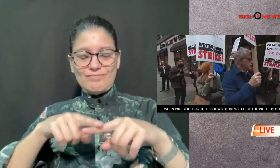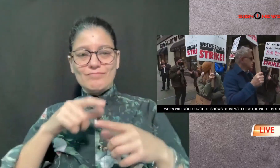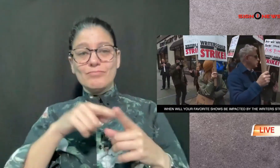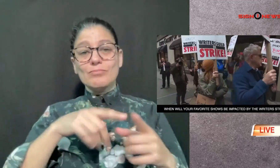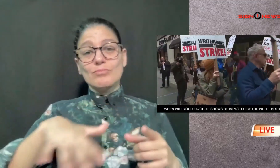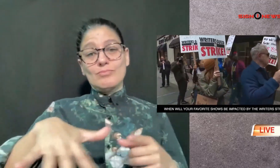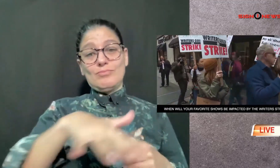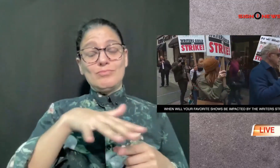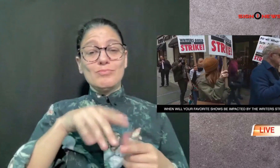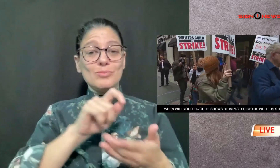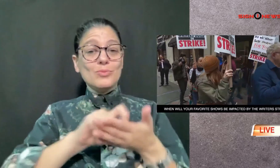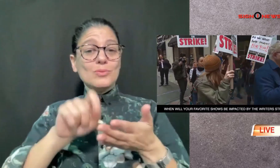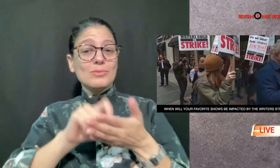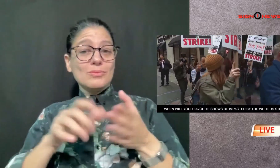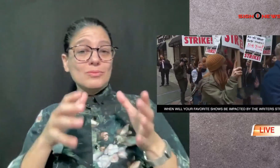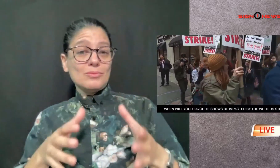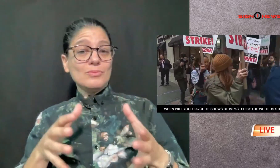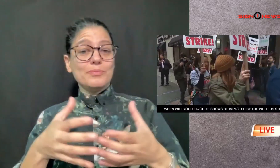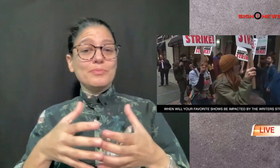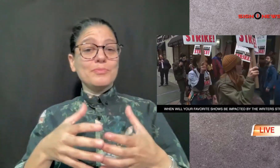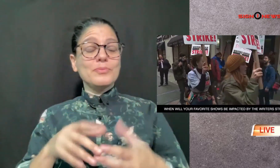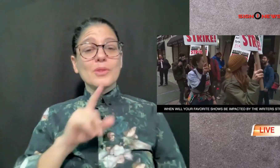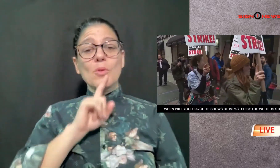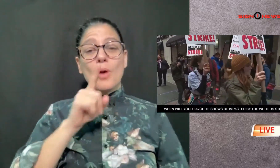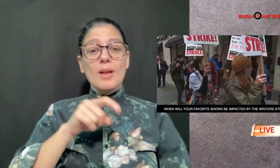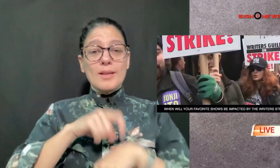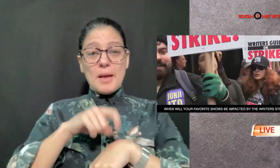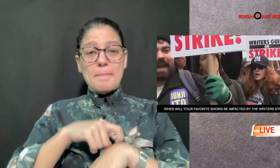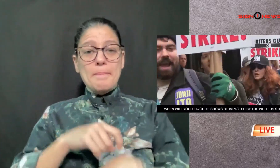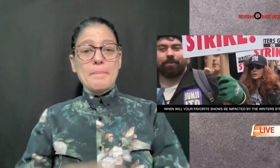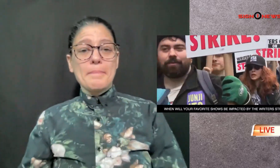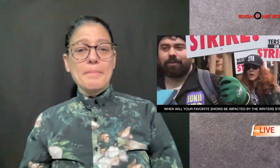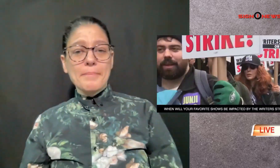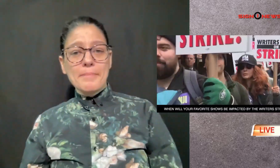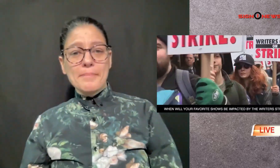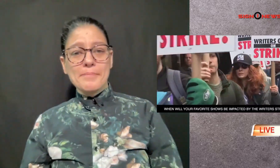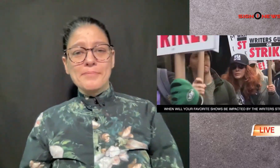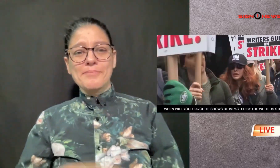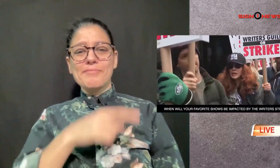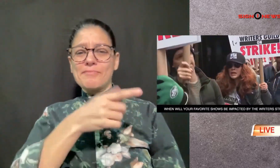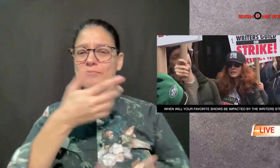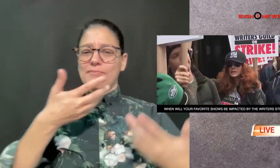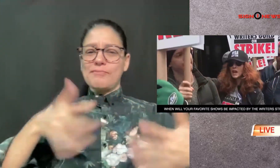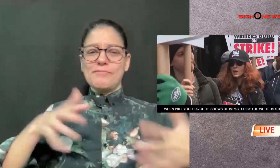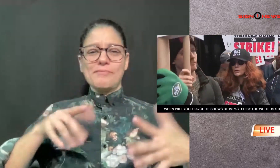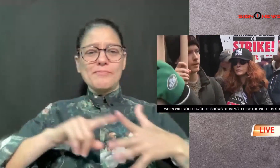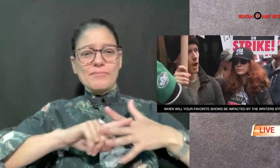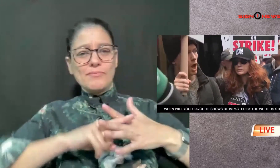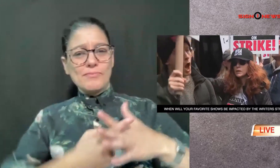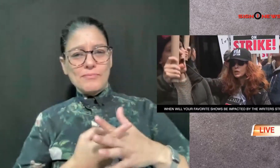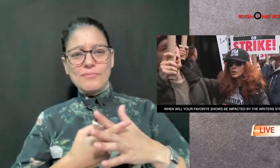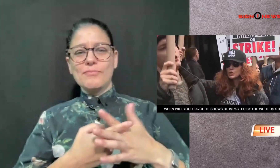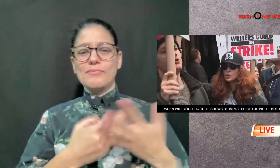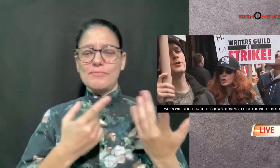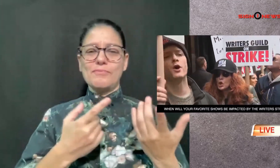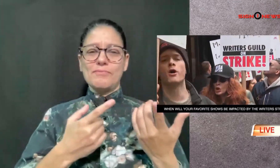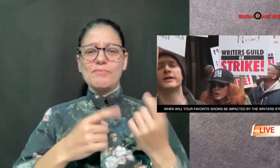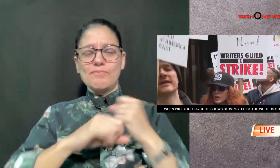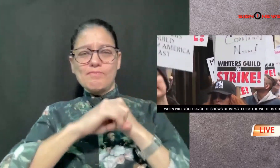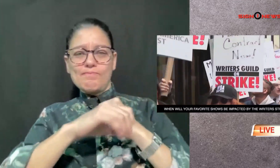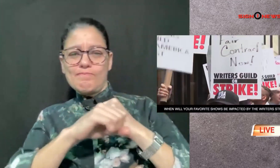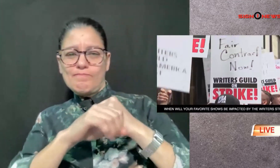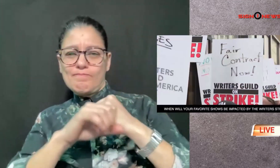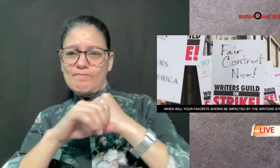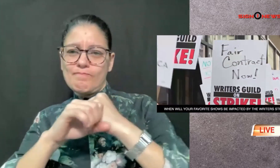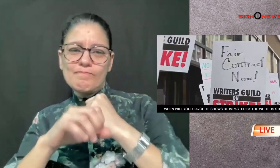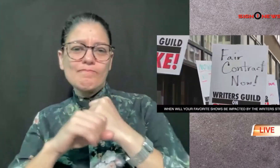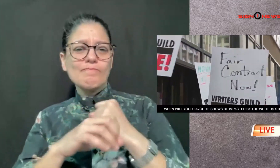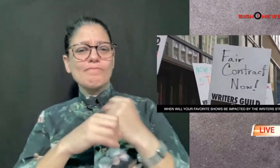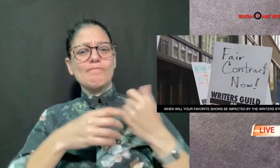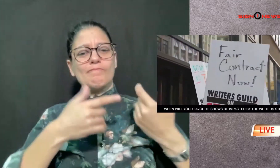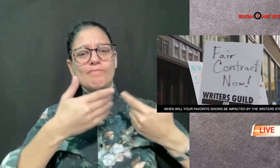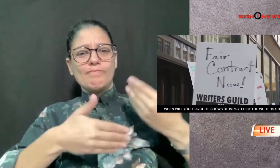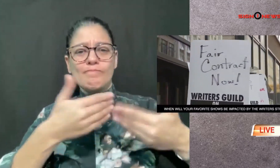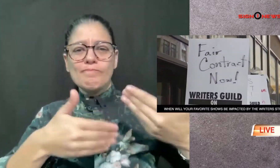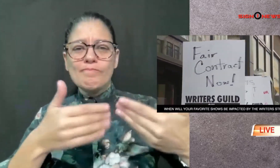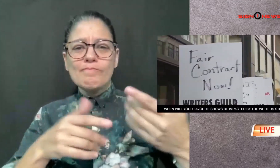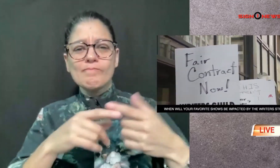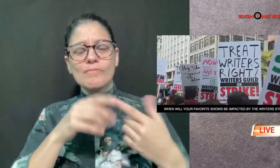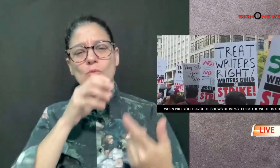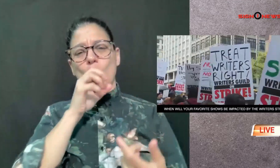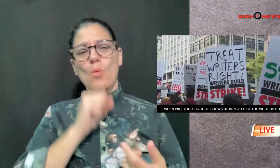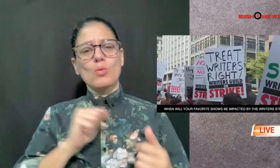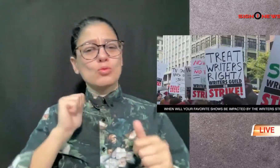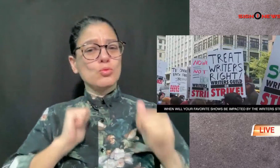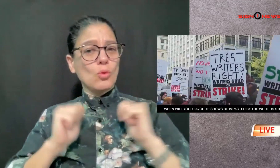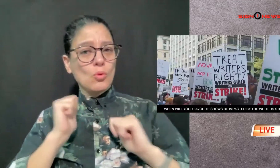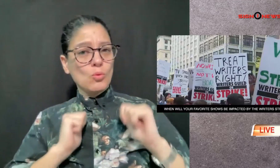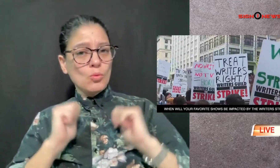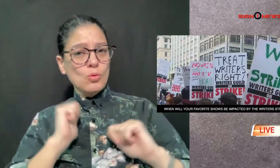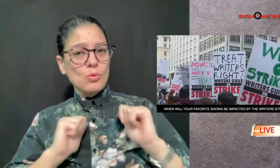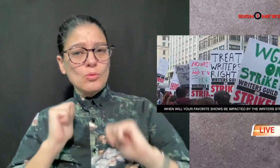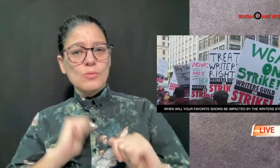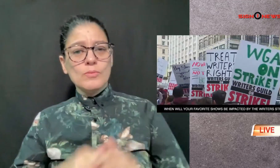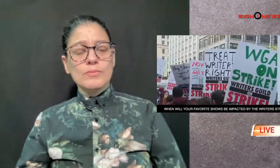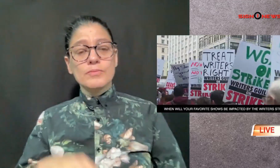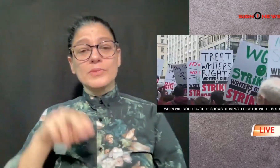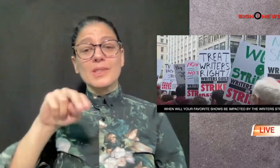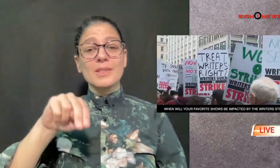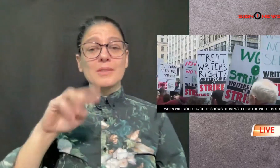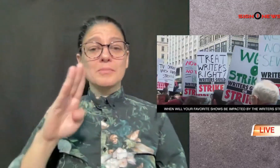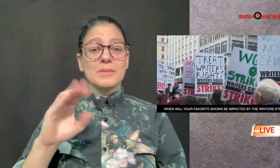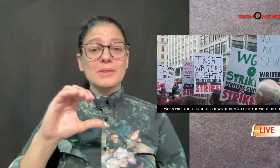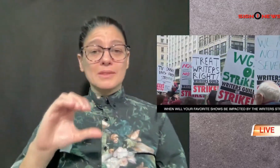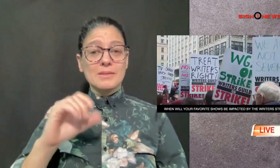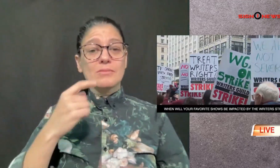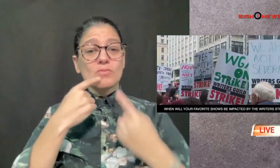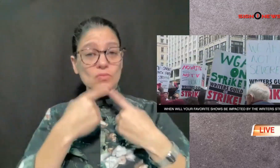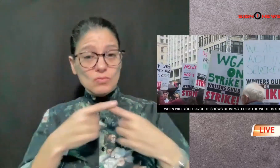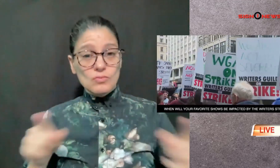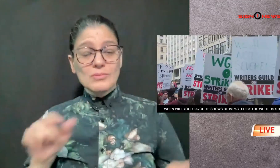writers in real time they have already started airing reruns of old shows